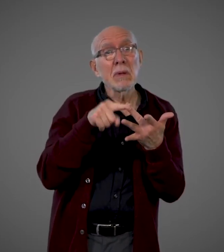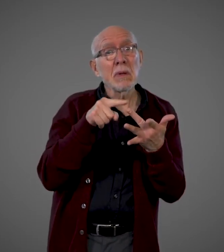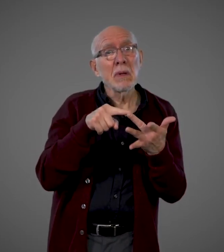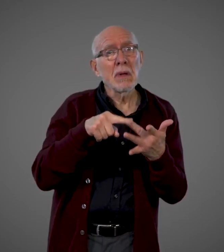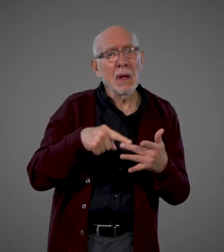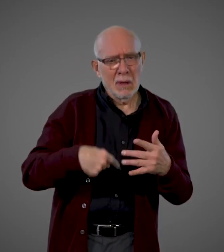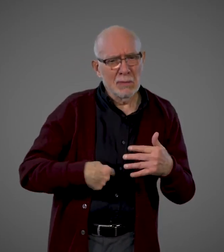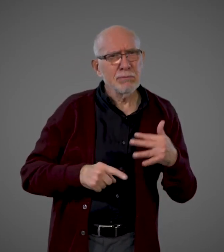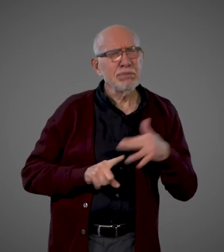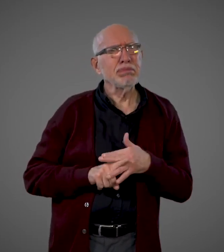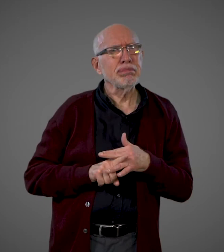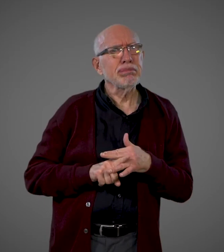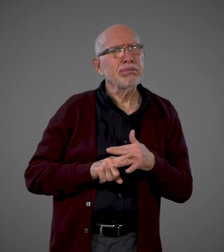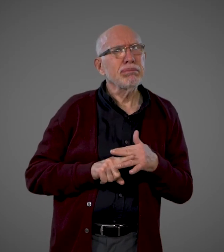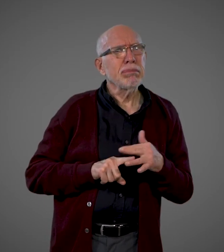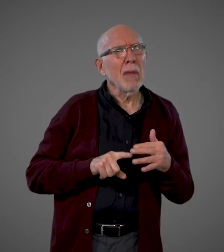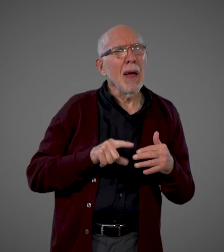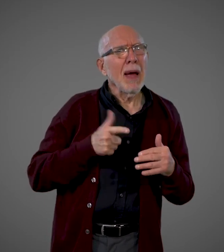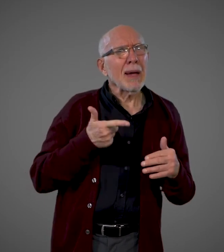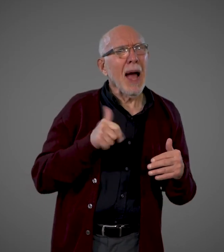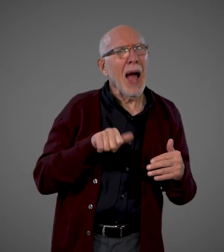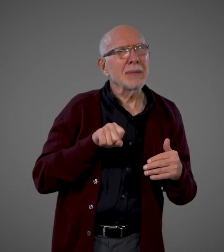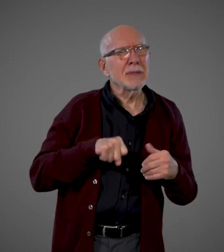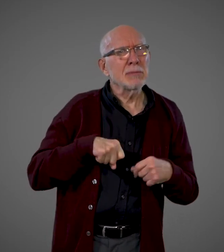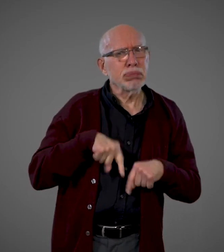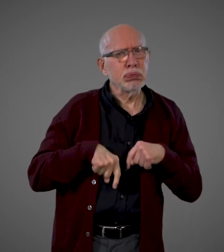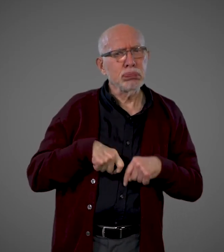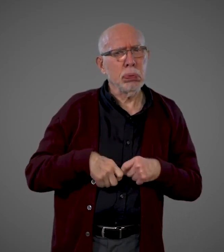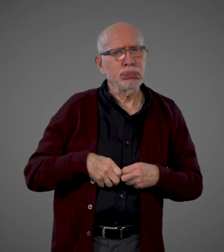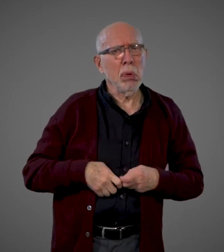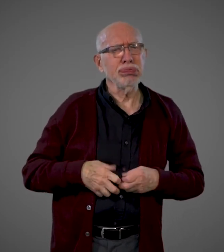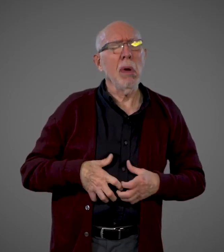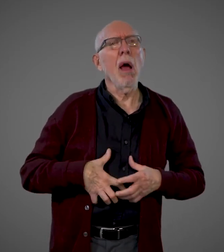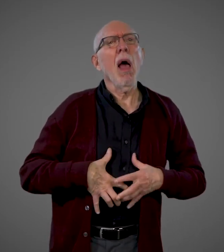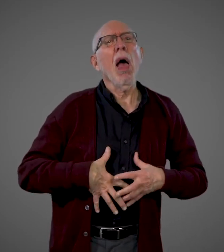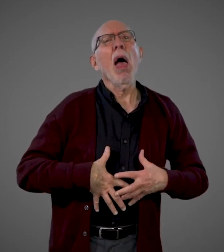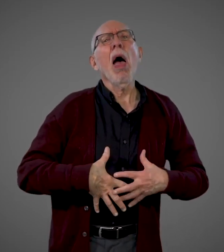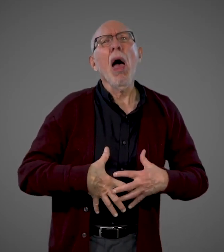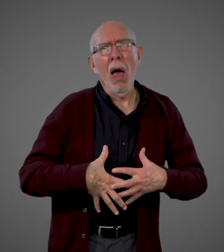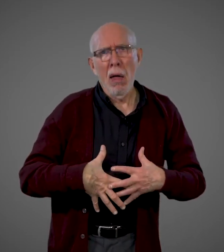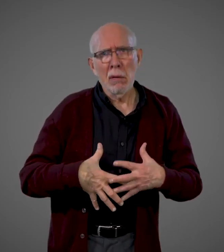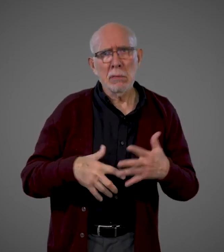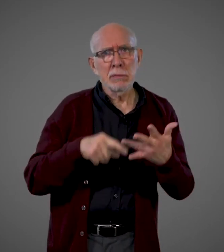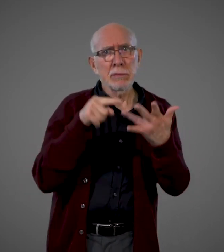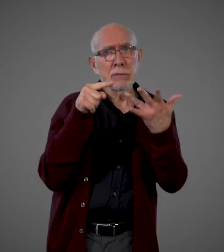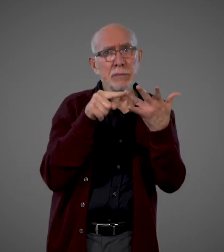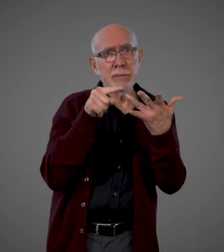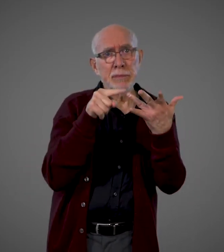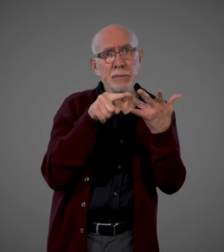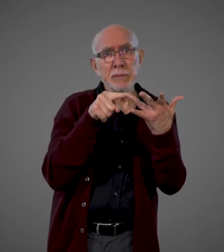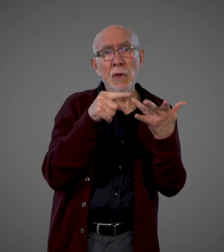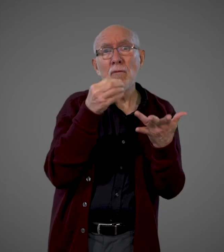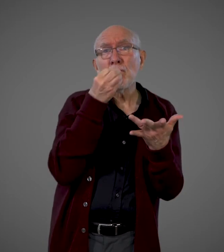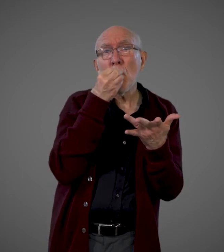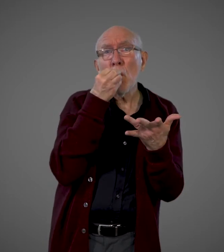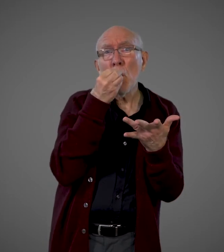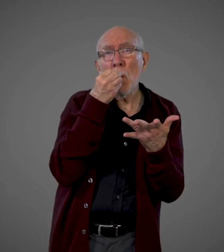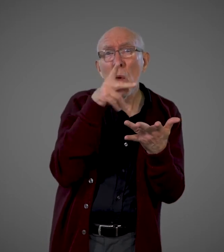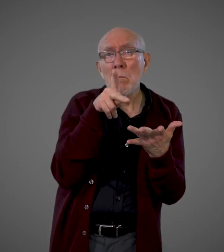You may have a lot of stomach gas. You might have food poisoning.